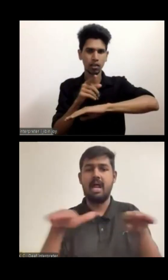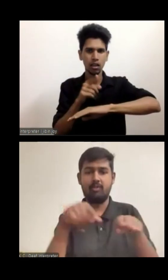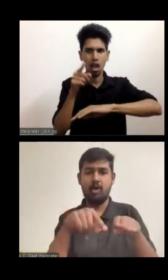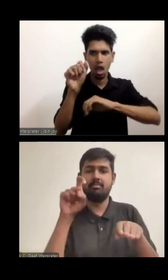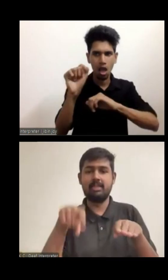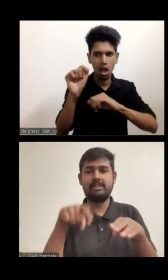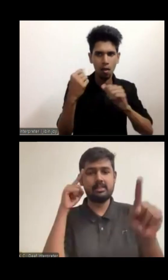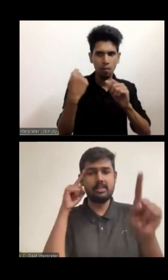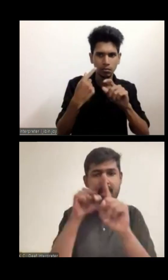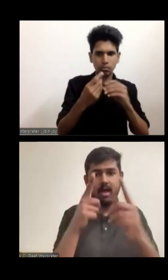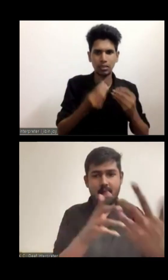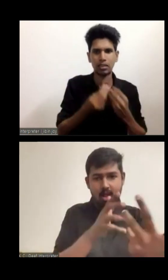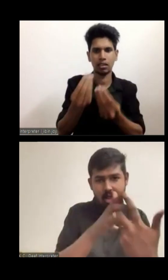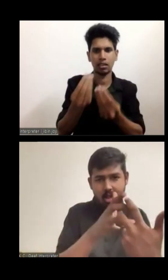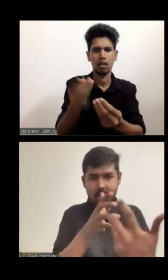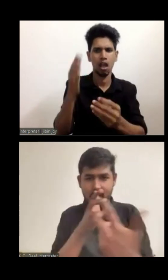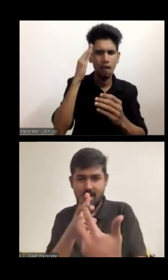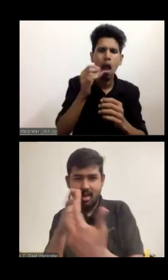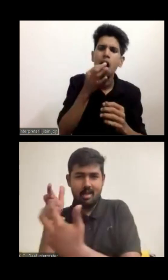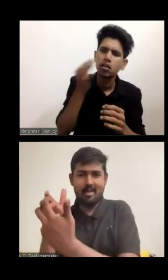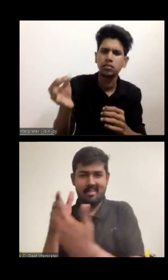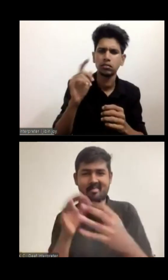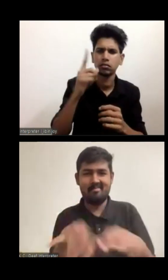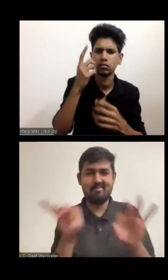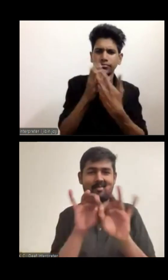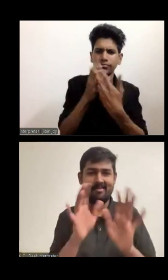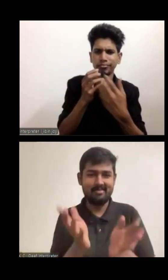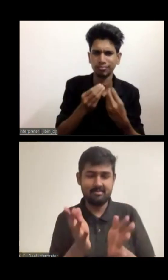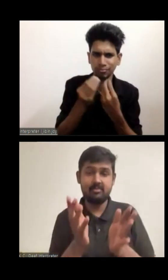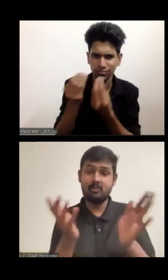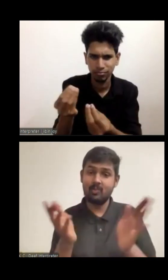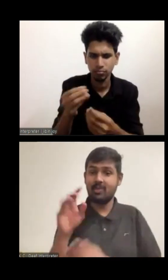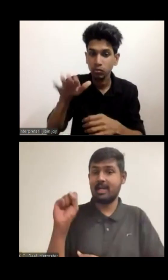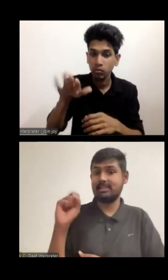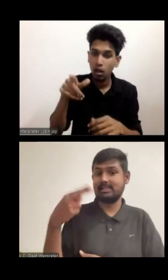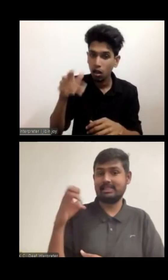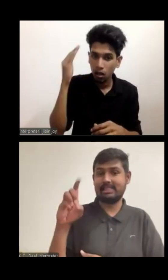As Mr. Sridhar was saying that now given AI and everything, it has become easier to change the software.